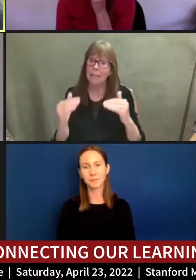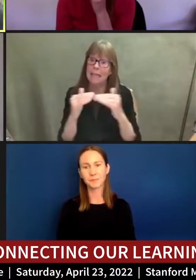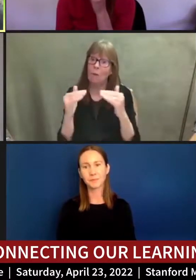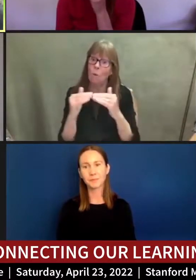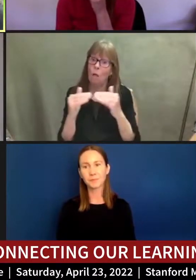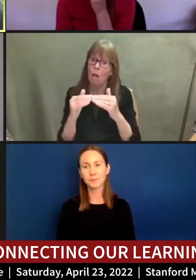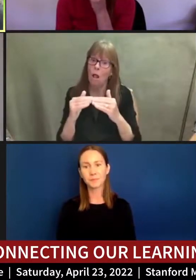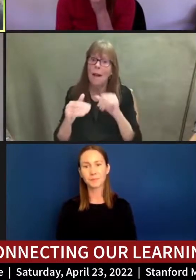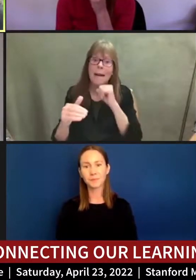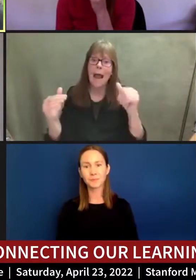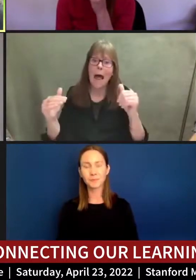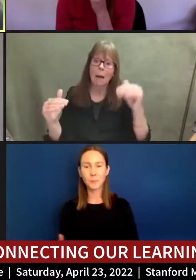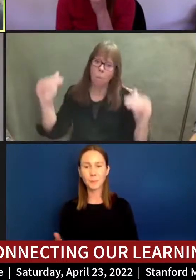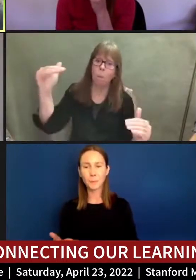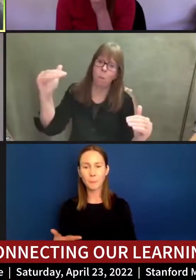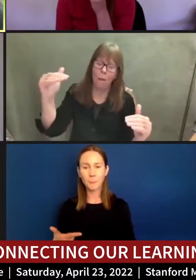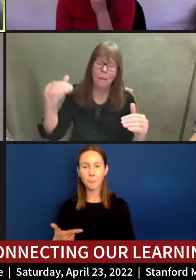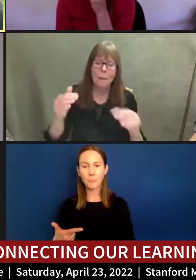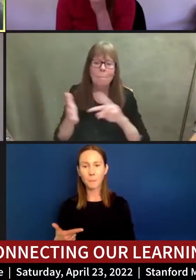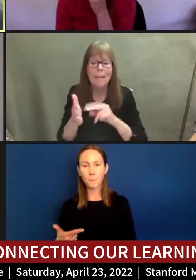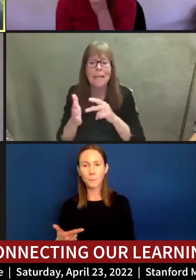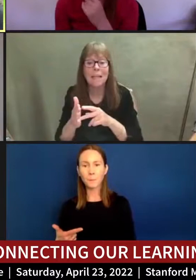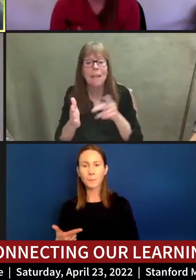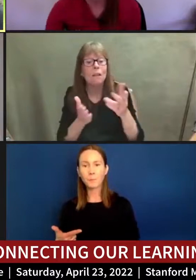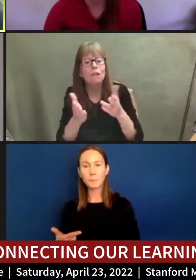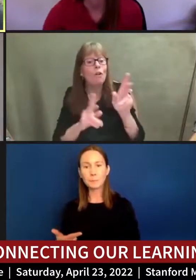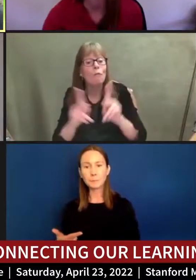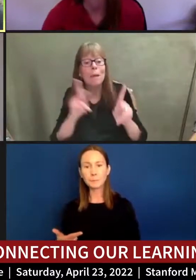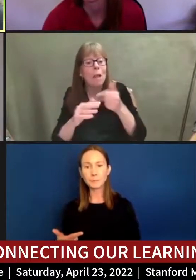a disincentive to serve people who are covered by Medicaid.